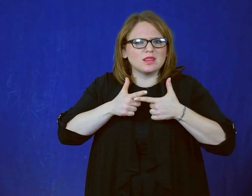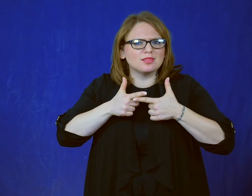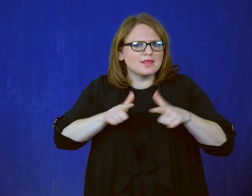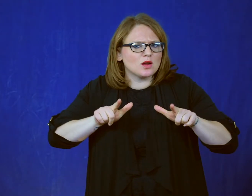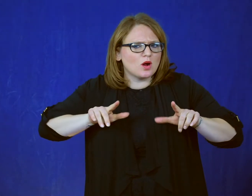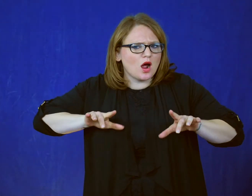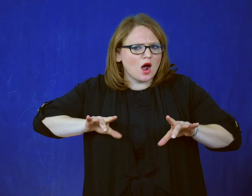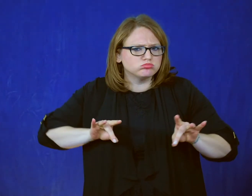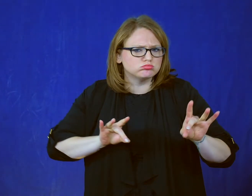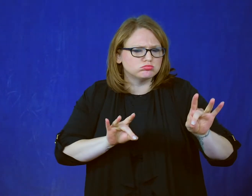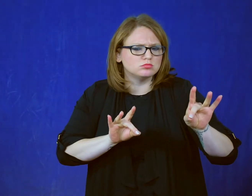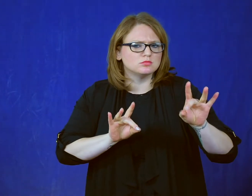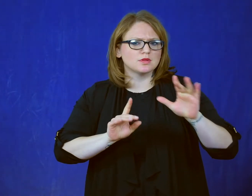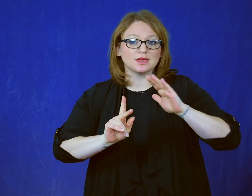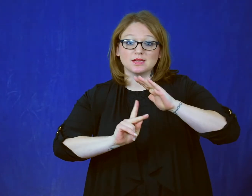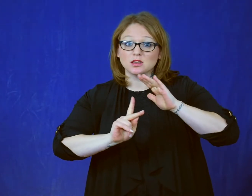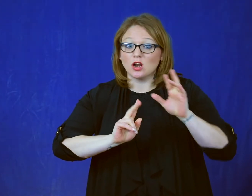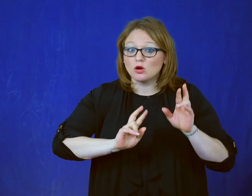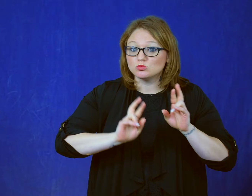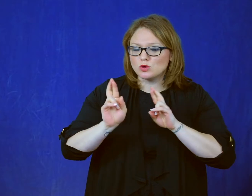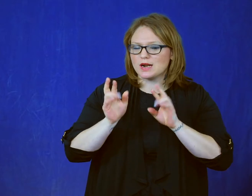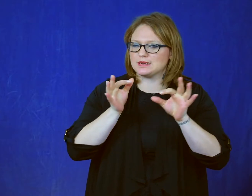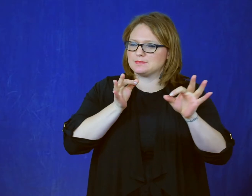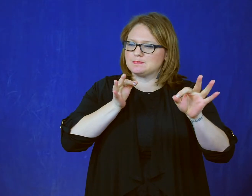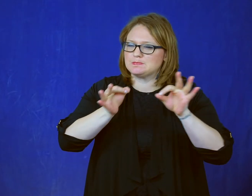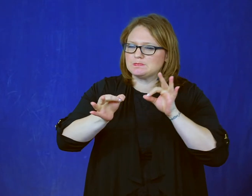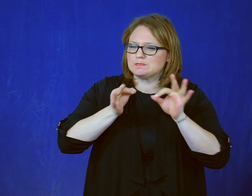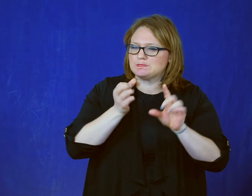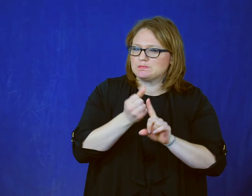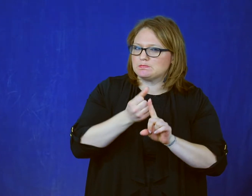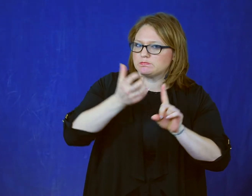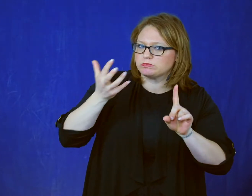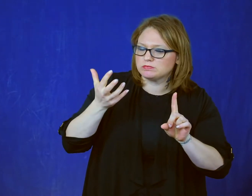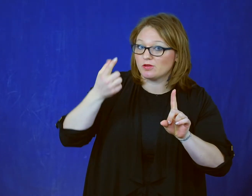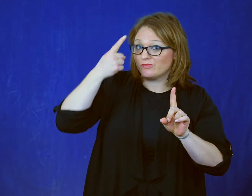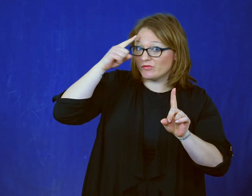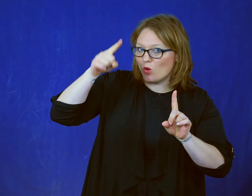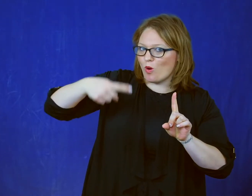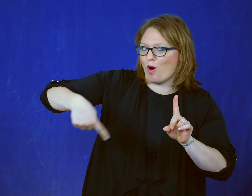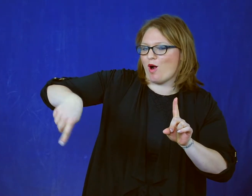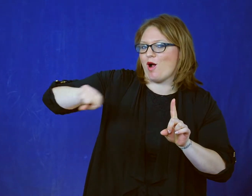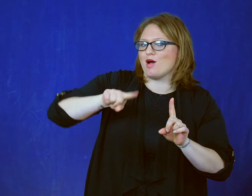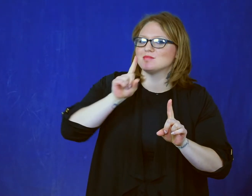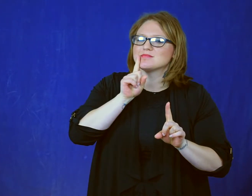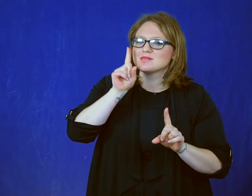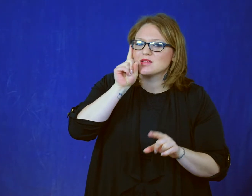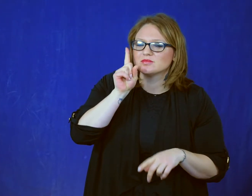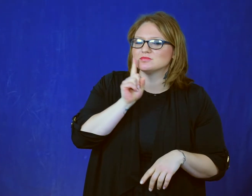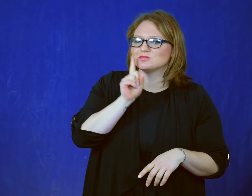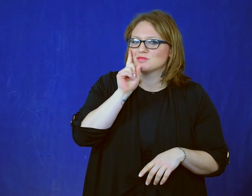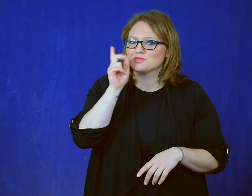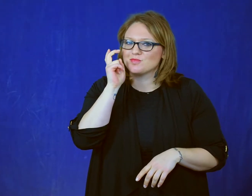explain the laws we have for language acquisition and kindergarten readiness for Minnesota children who are